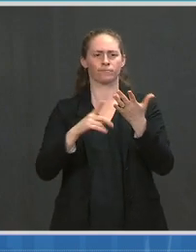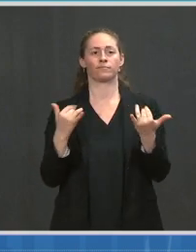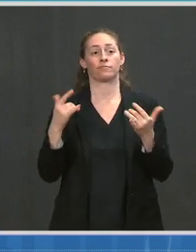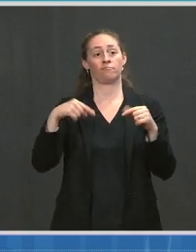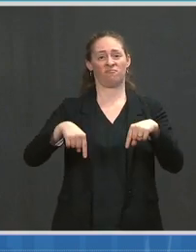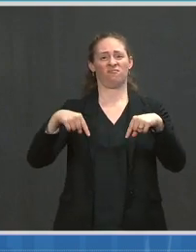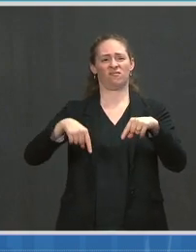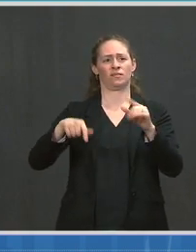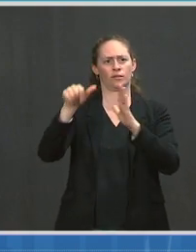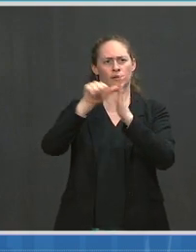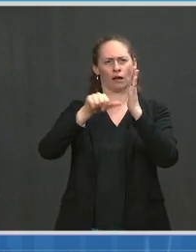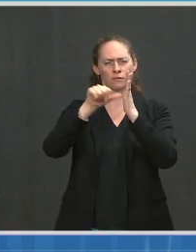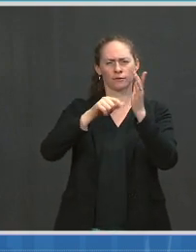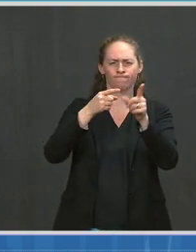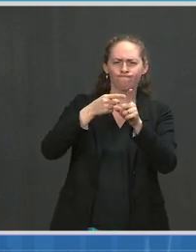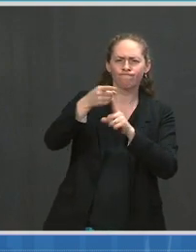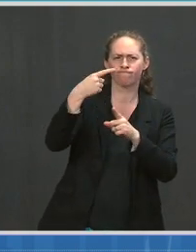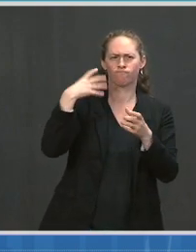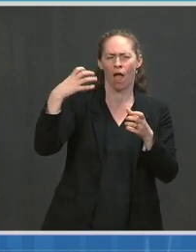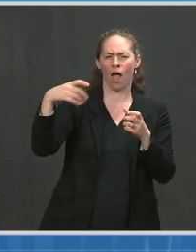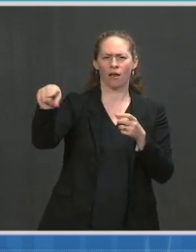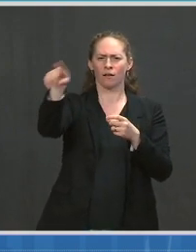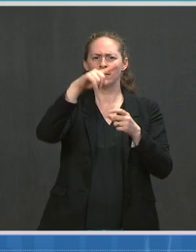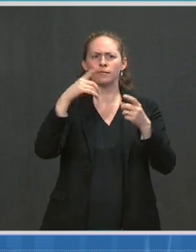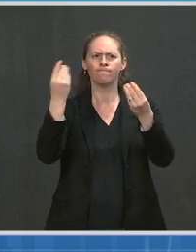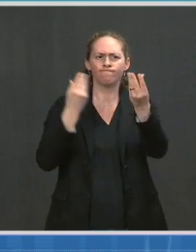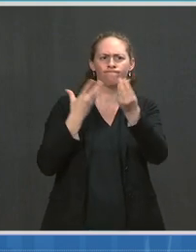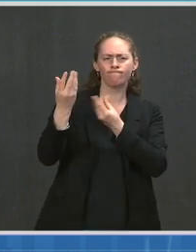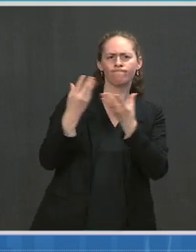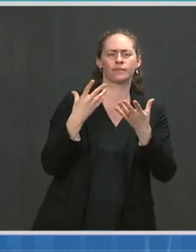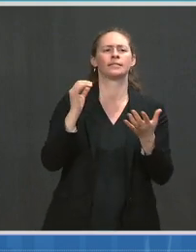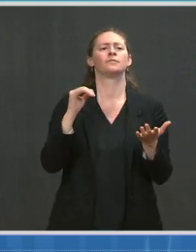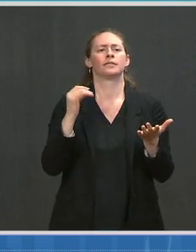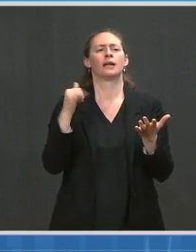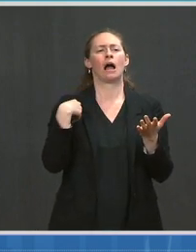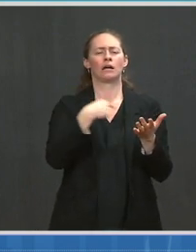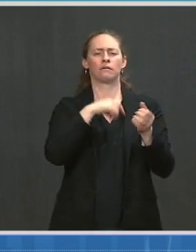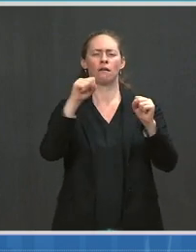about mask use and about social distancing, post vaccination.